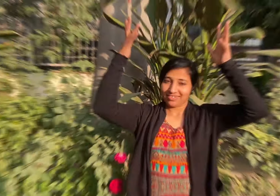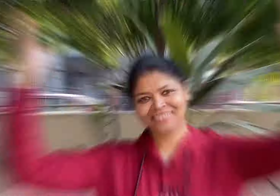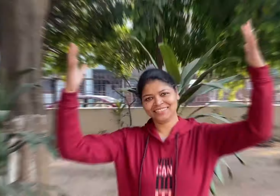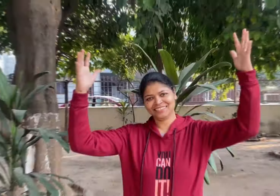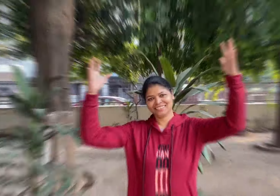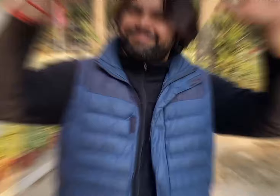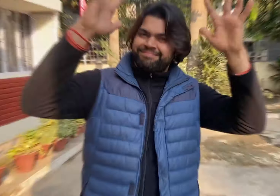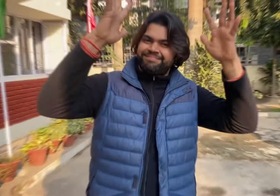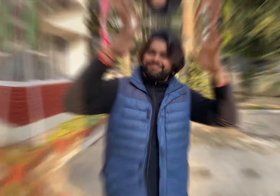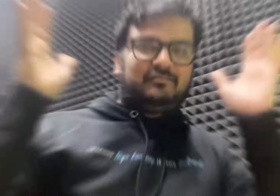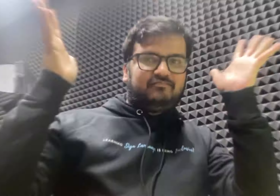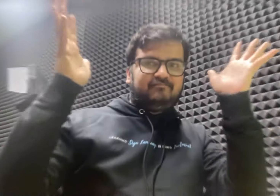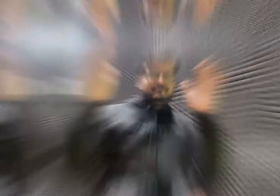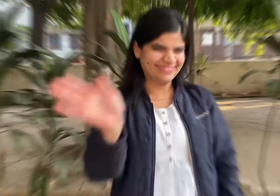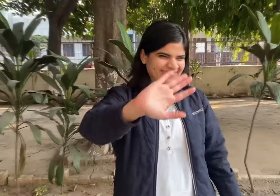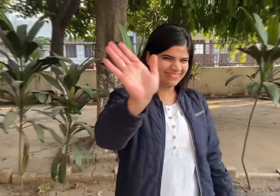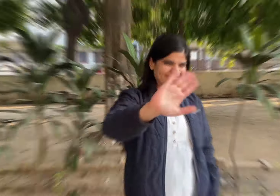*waving hands*